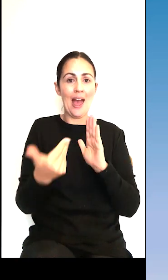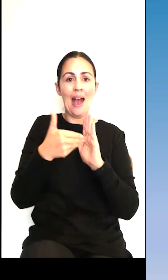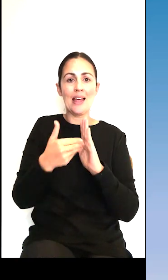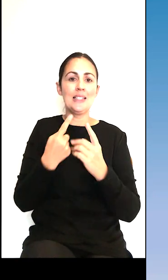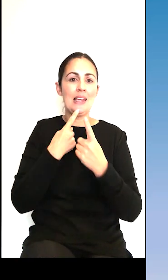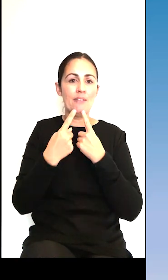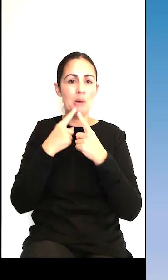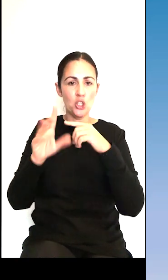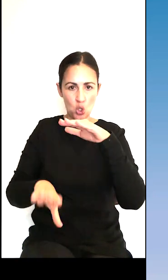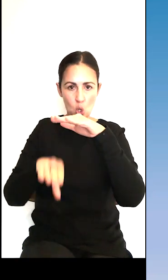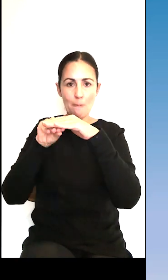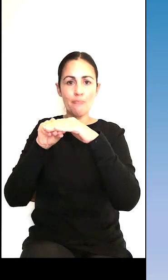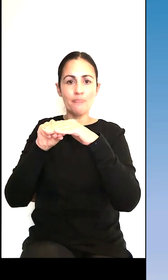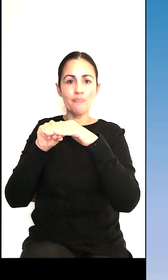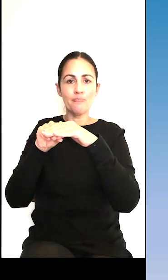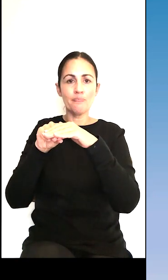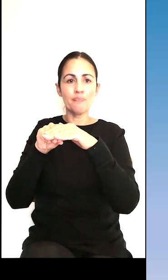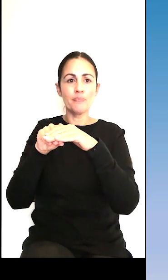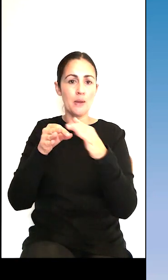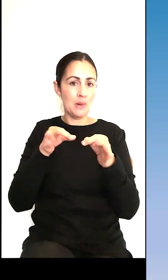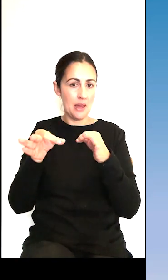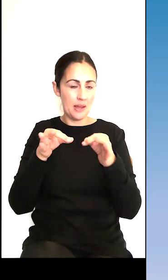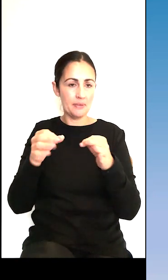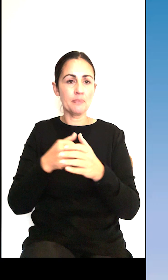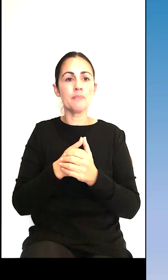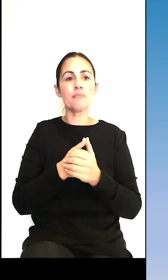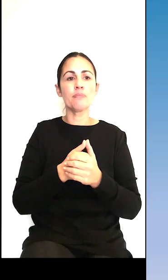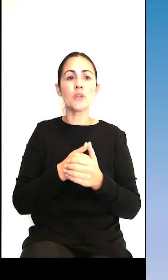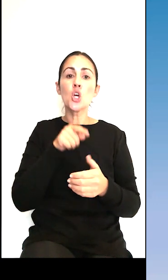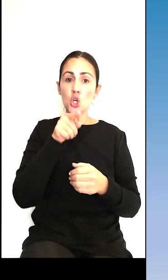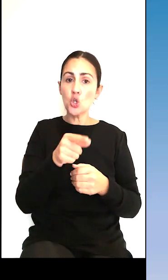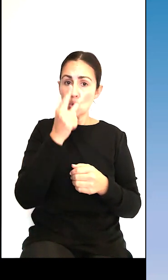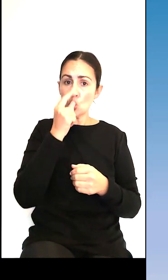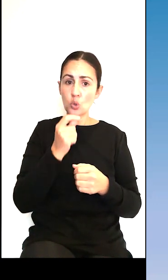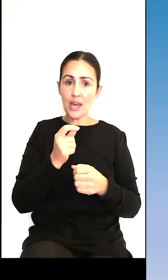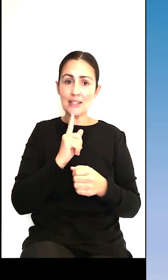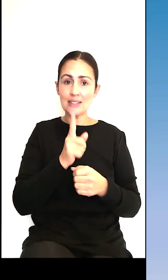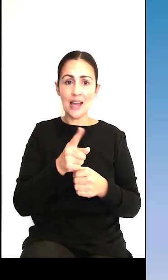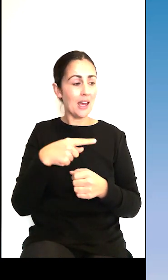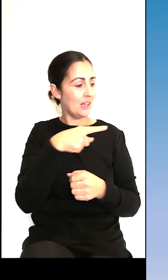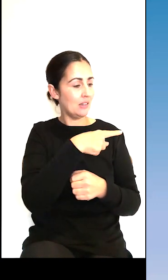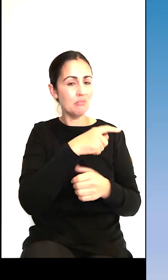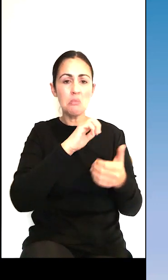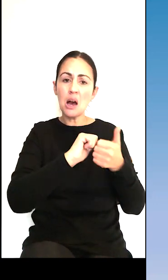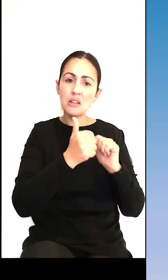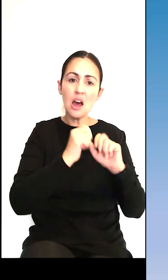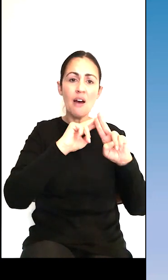loved one or carer, so as a nominated representative, as was mentioned before by Jane or as an authorised representative,